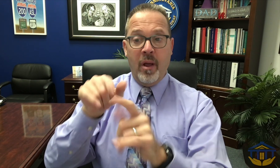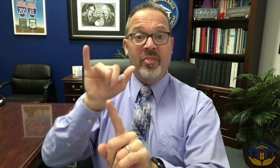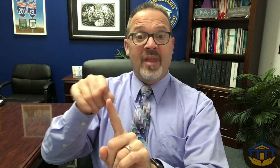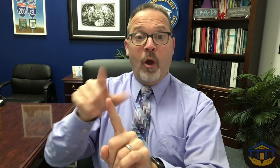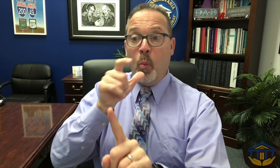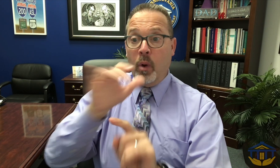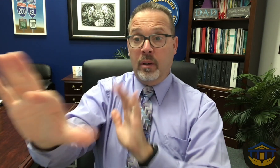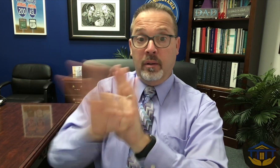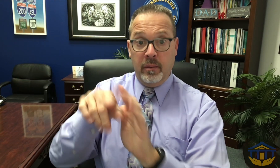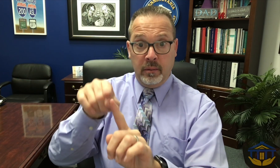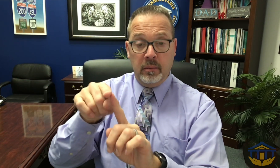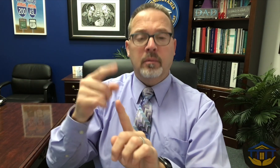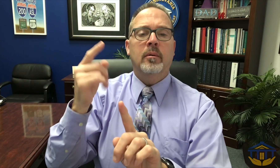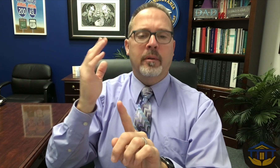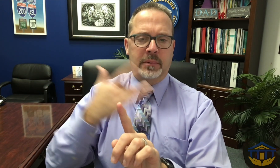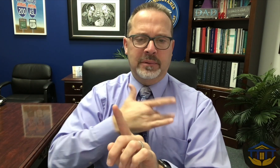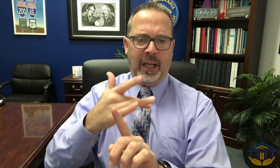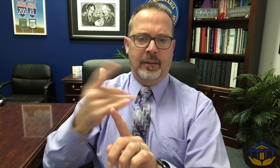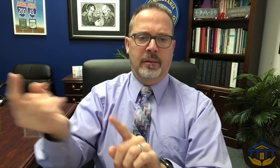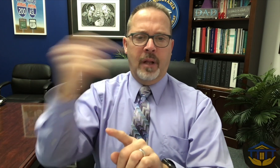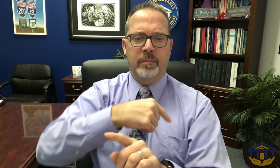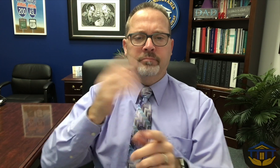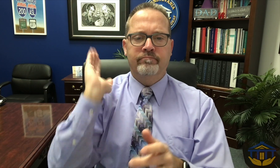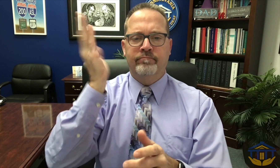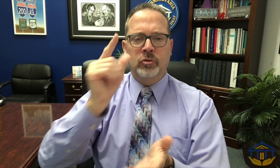Typically the Nevil Award recipient is also the graduation speaker the same year.